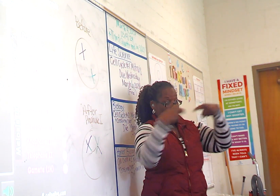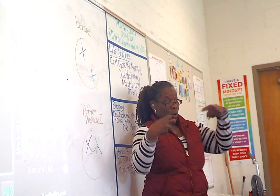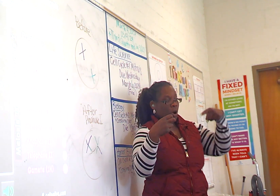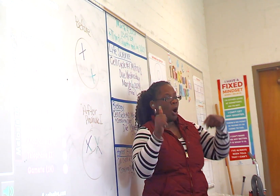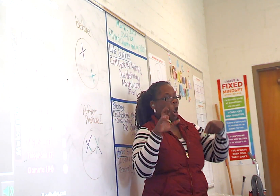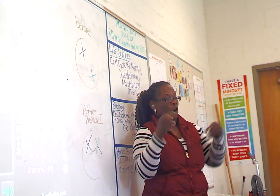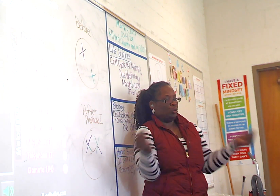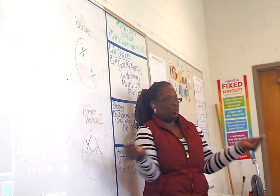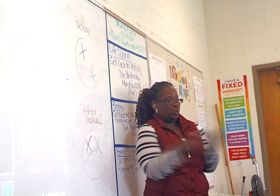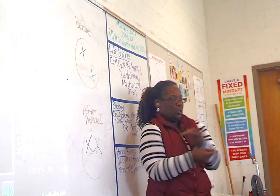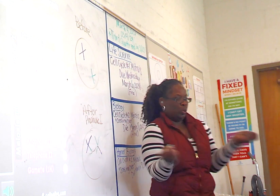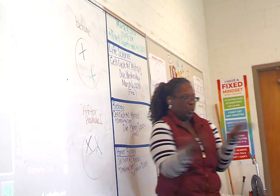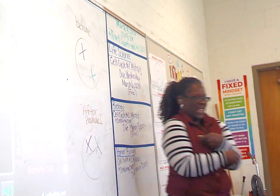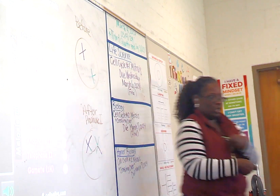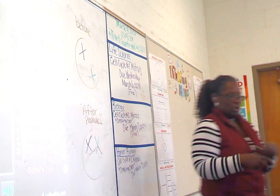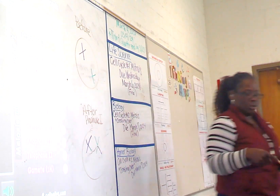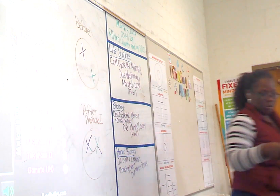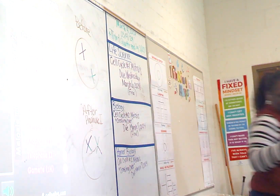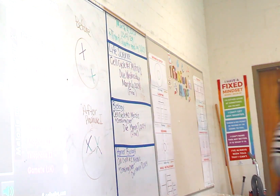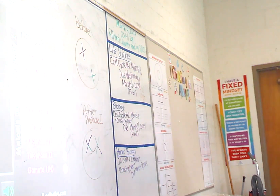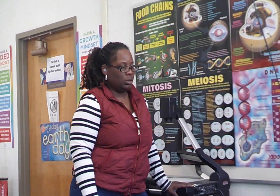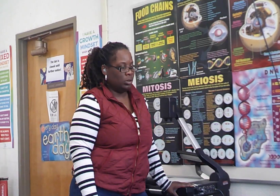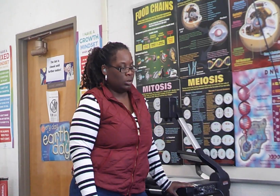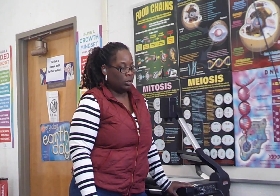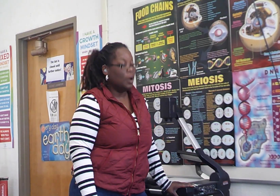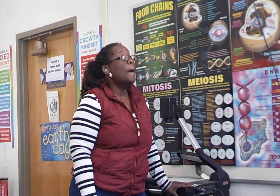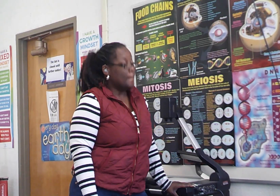swap their genetic material.